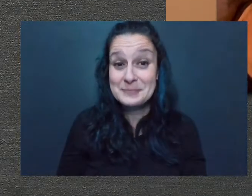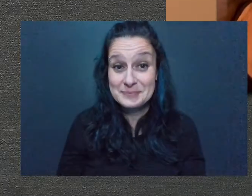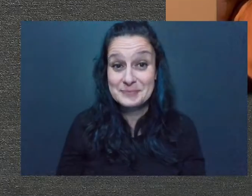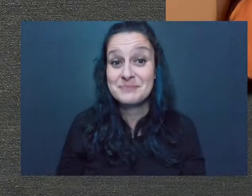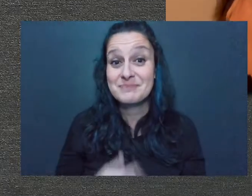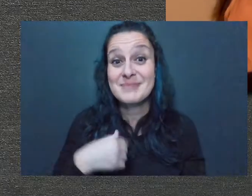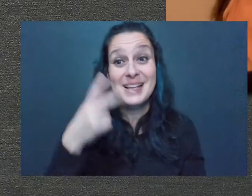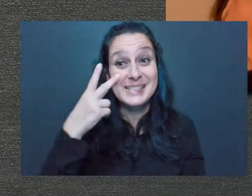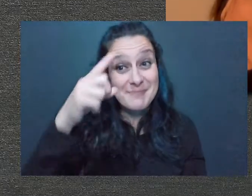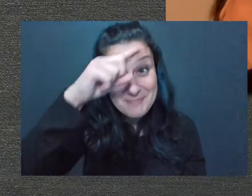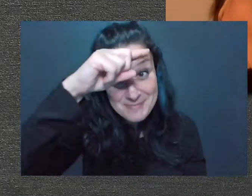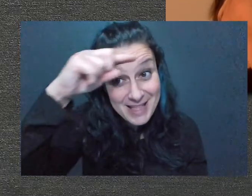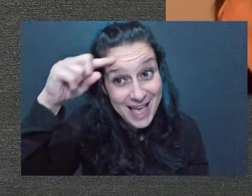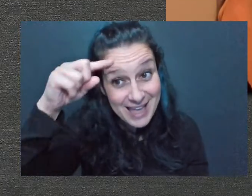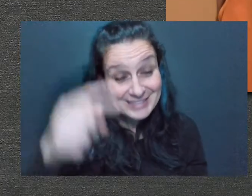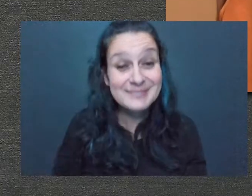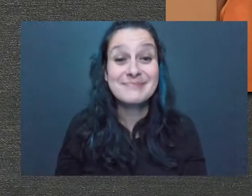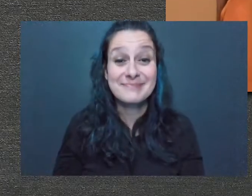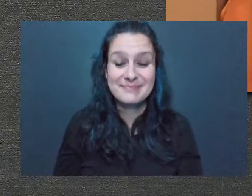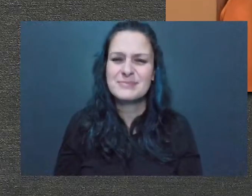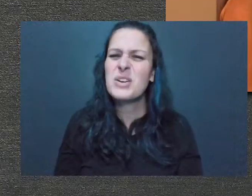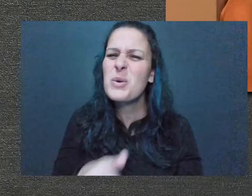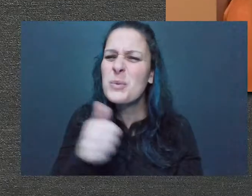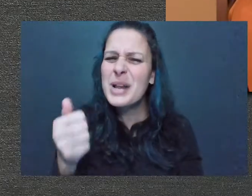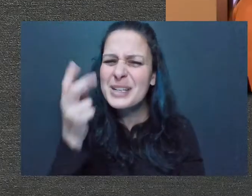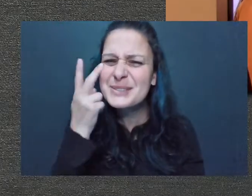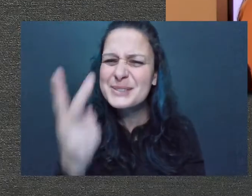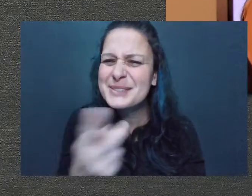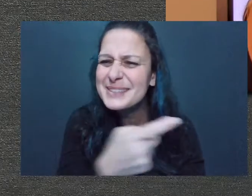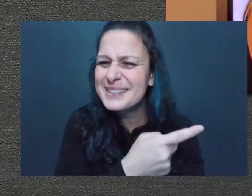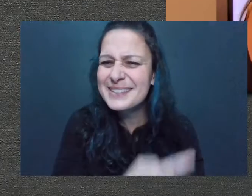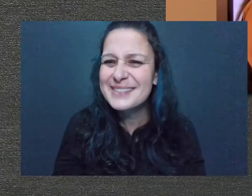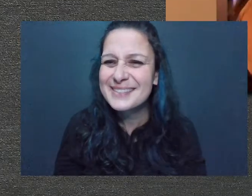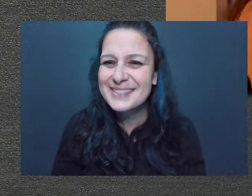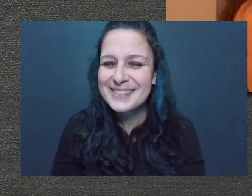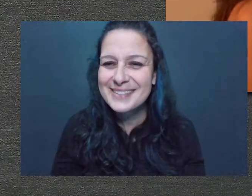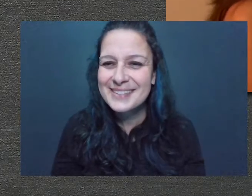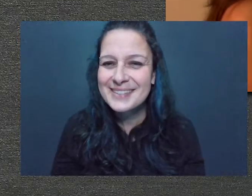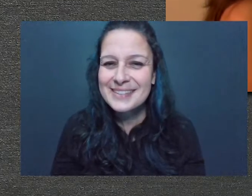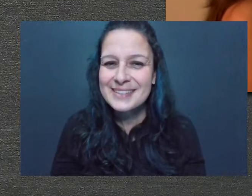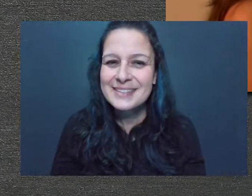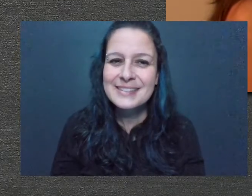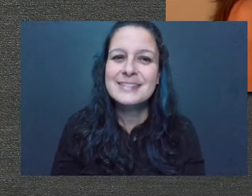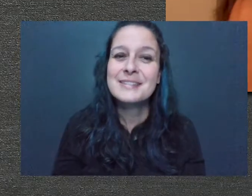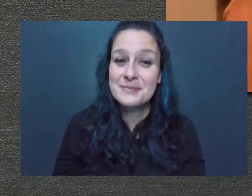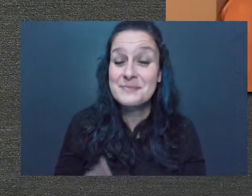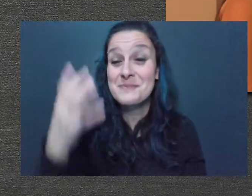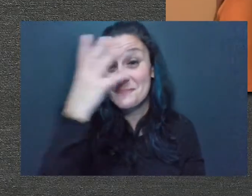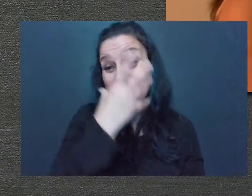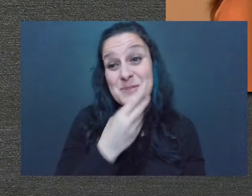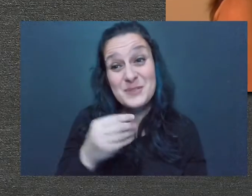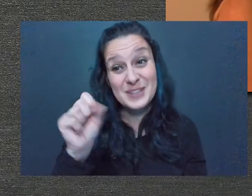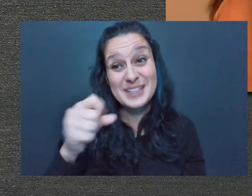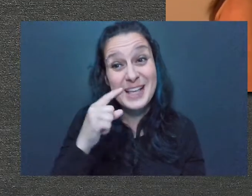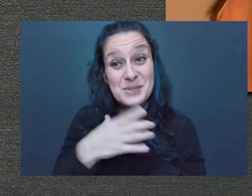I see black. [Communication Device] Black. And what else do you see? Oh, beautiful, yes, white.